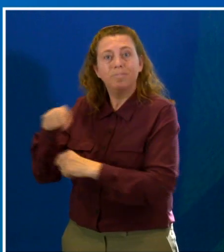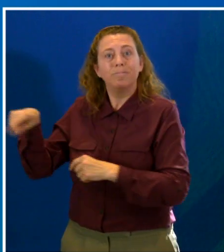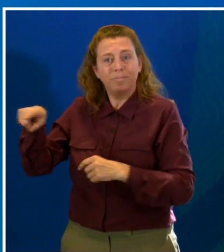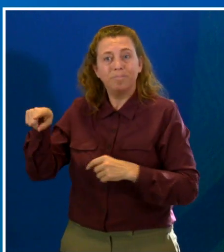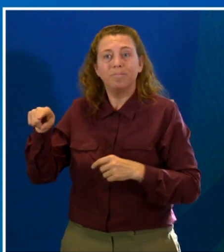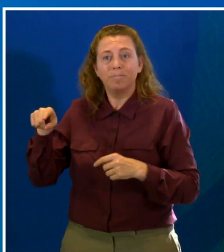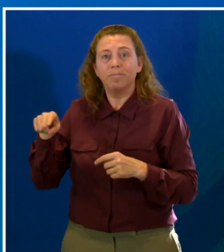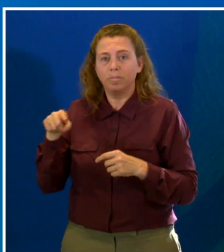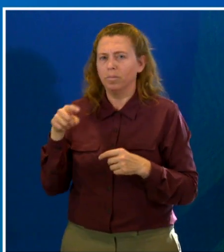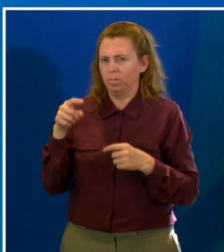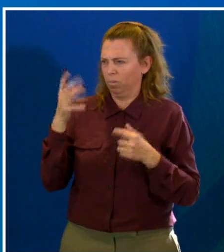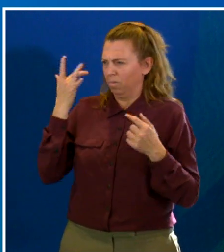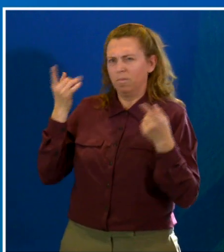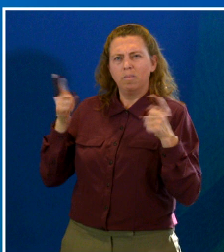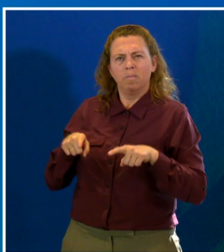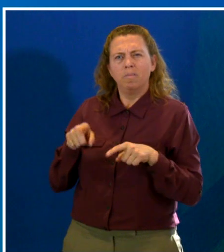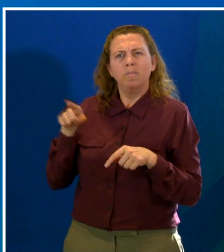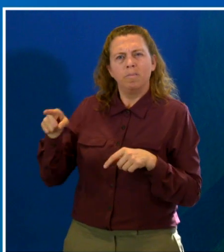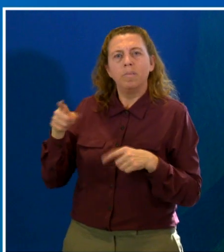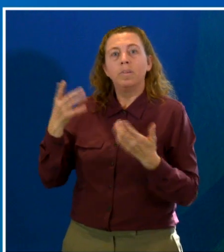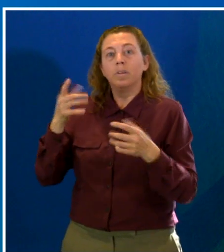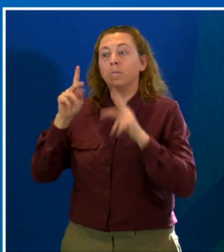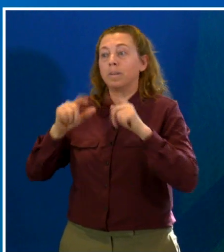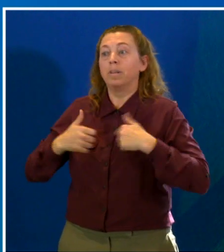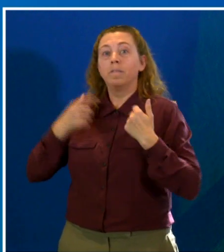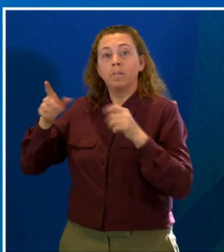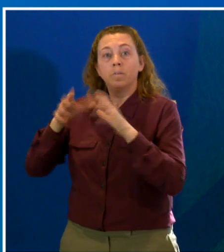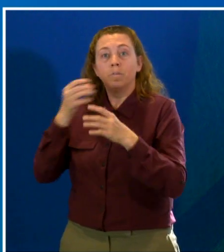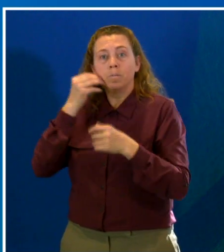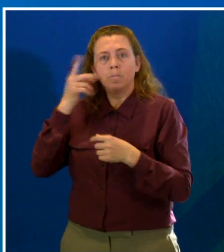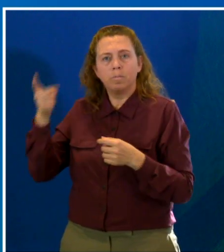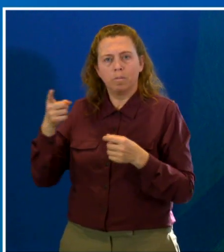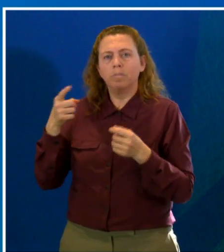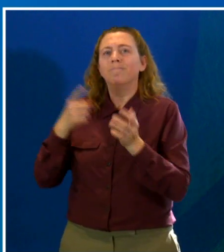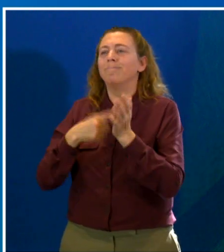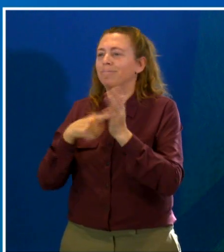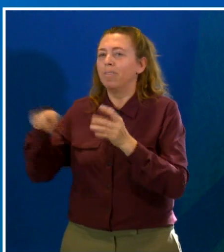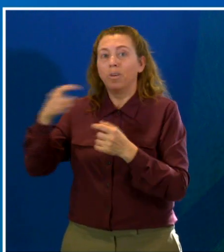mobility issues that prevent them from traveling to a vaccination appointment.